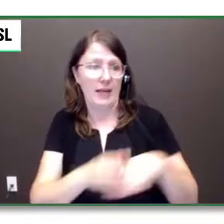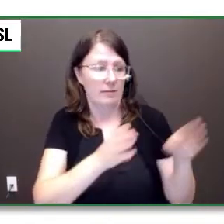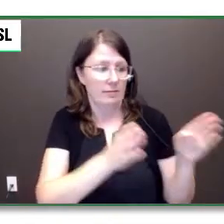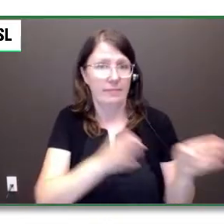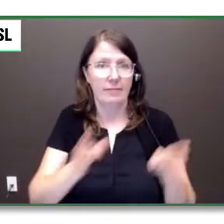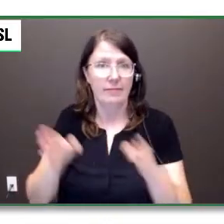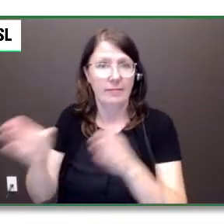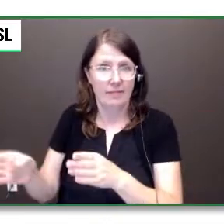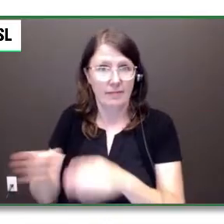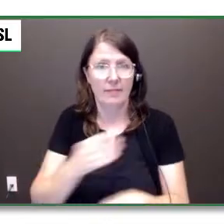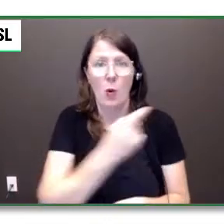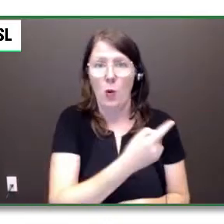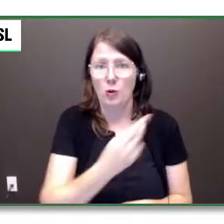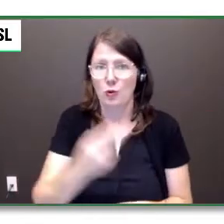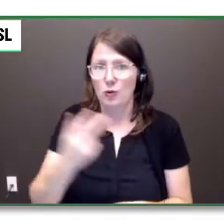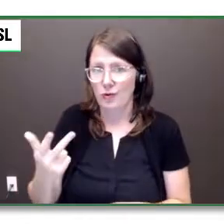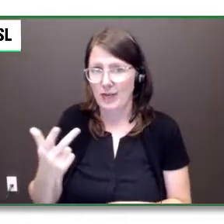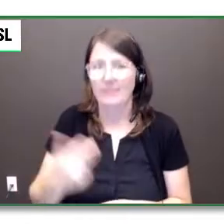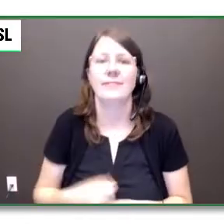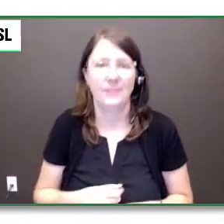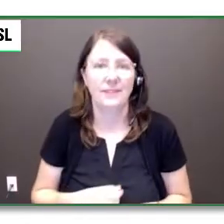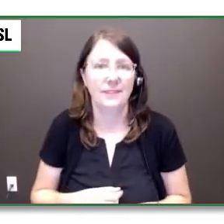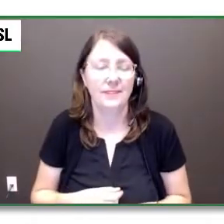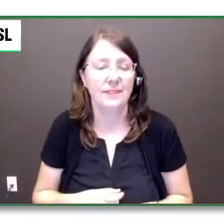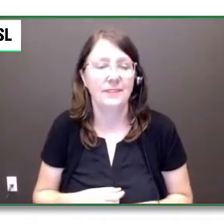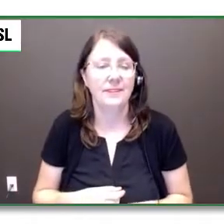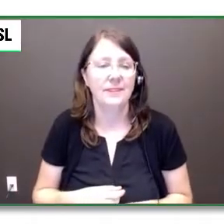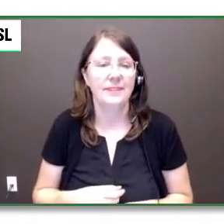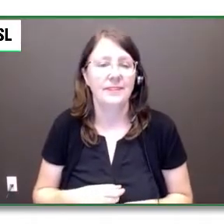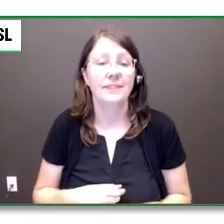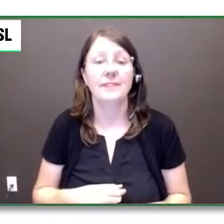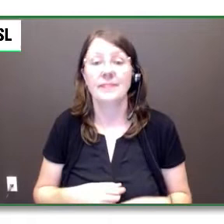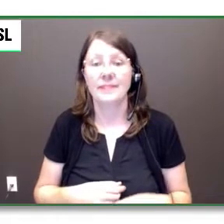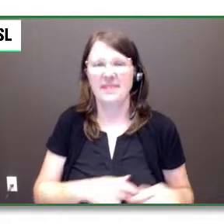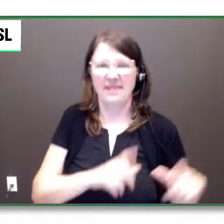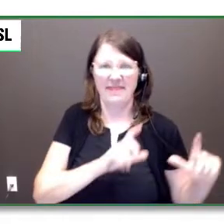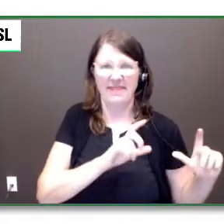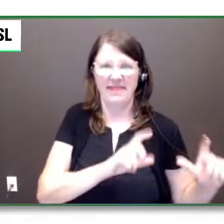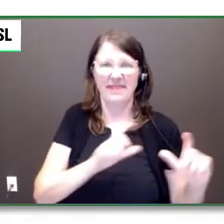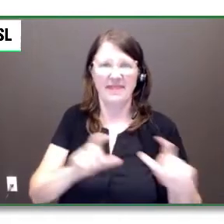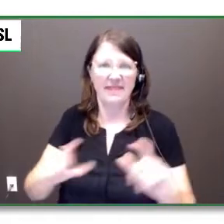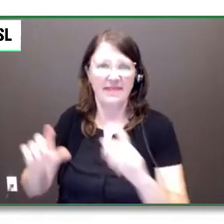and they were um around and they kind of relate the